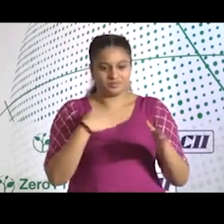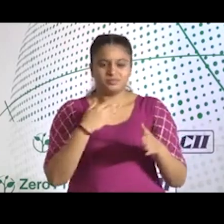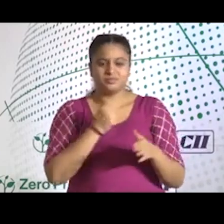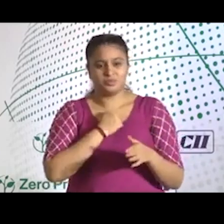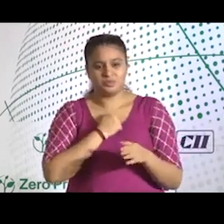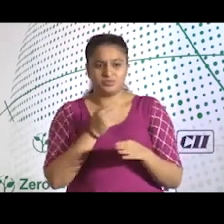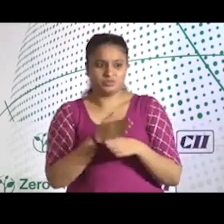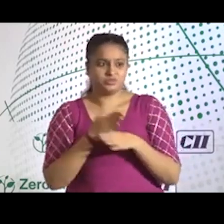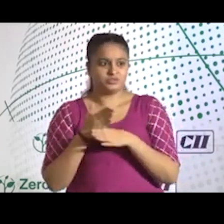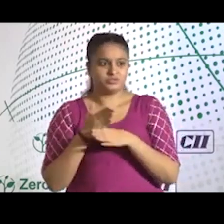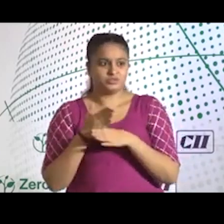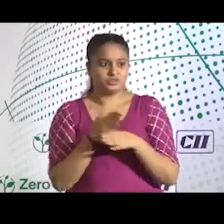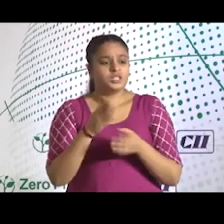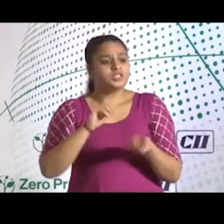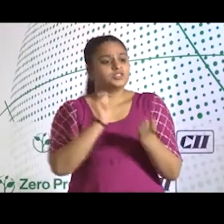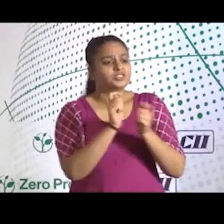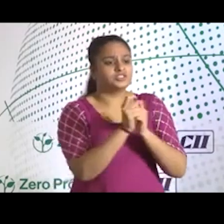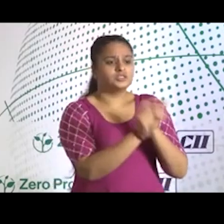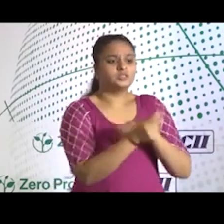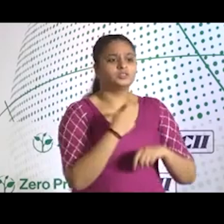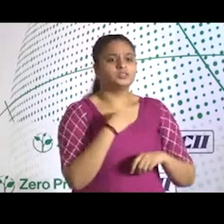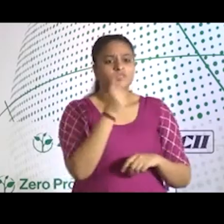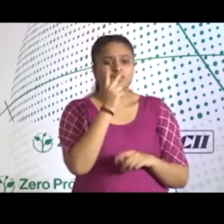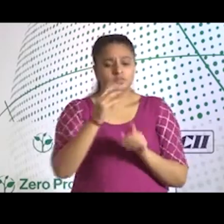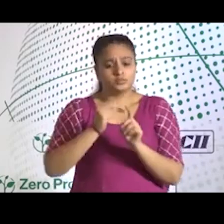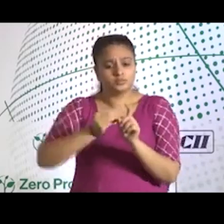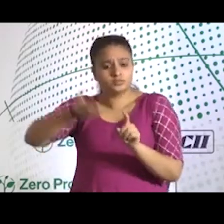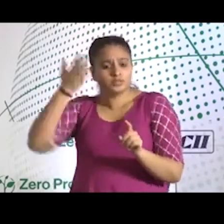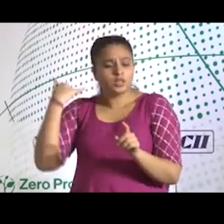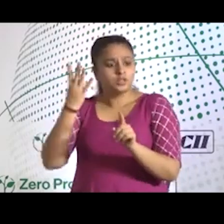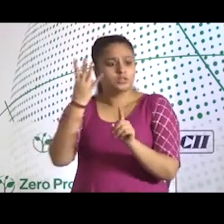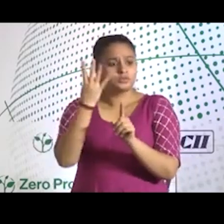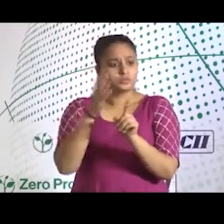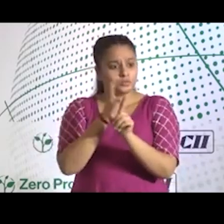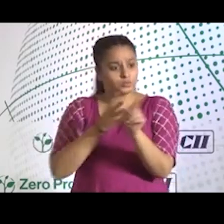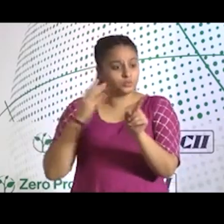and the change that I have seen in the last four years,